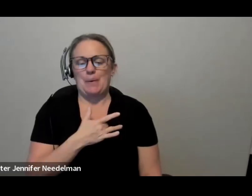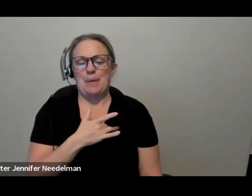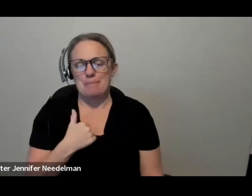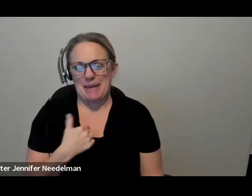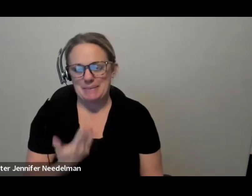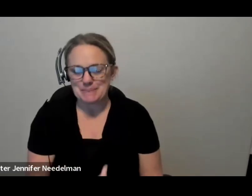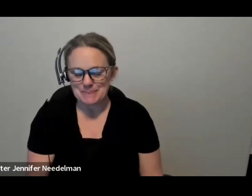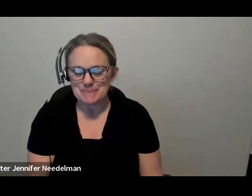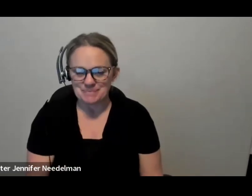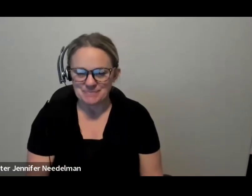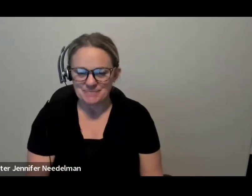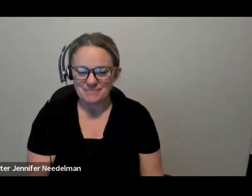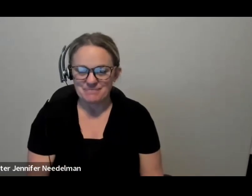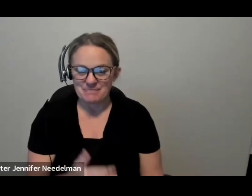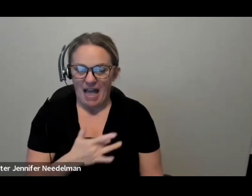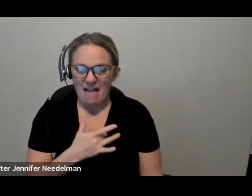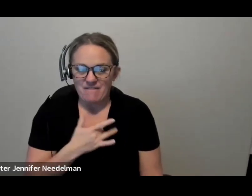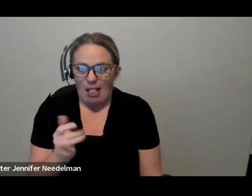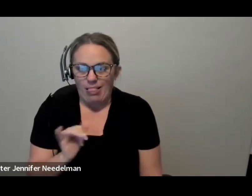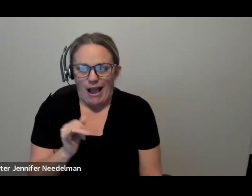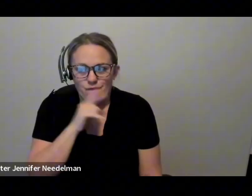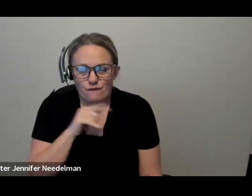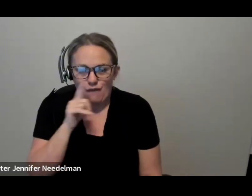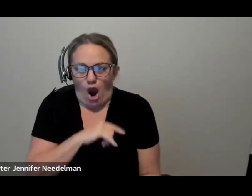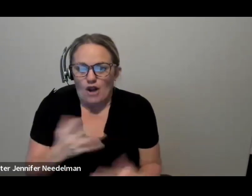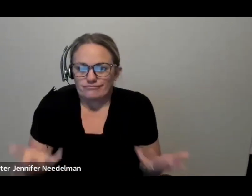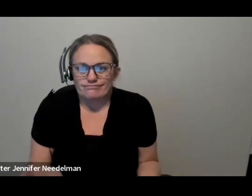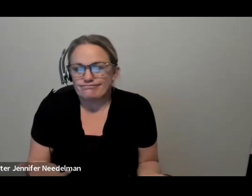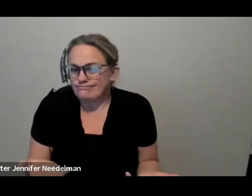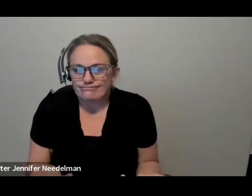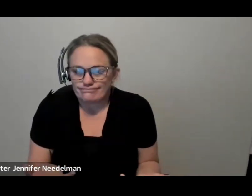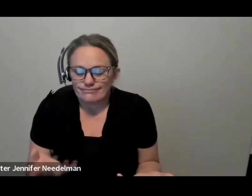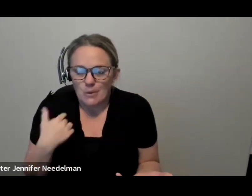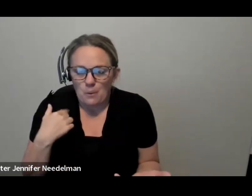I felt like an imposter if I'm being honest, like when I first started.